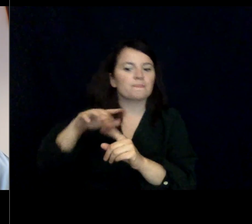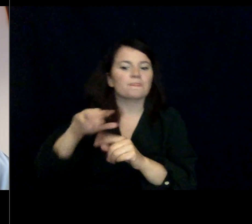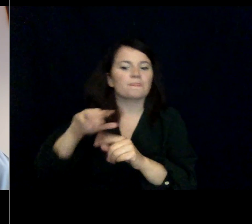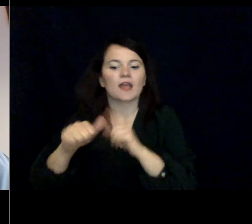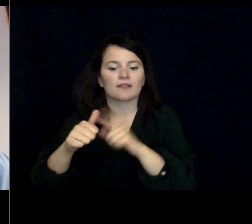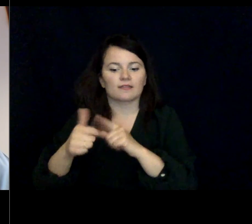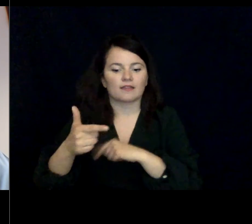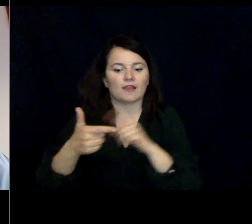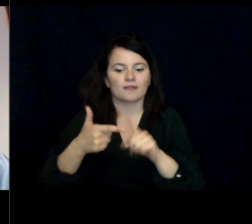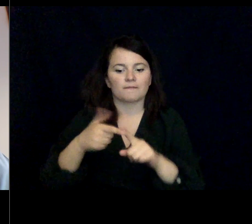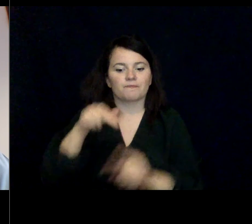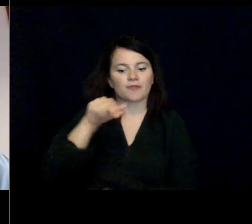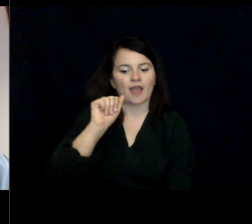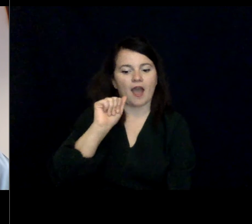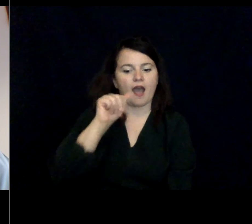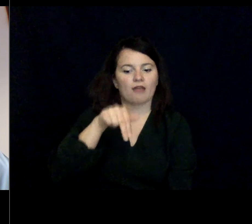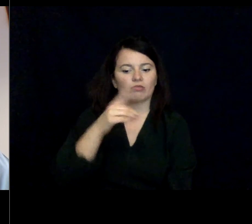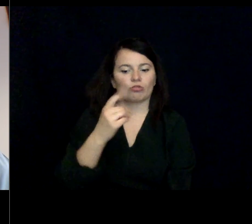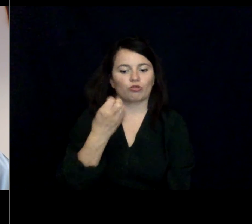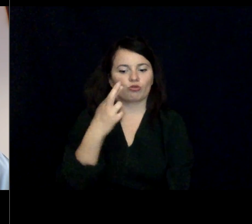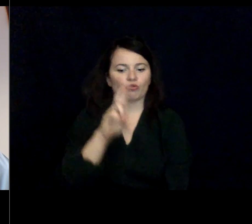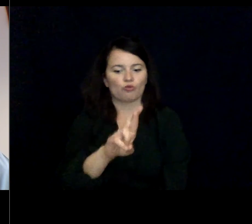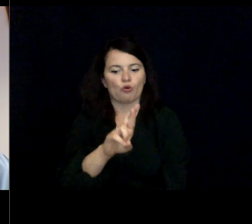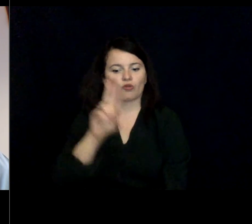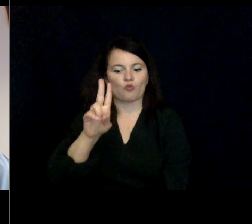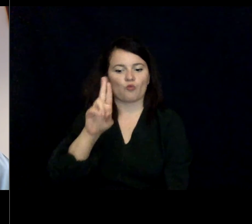when I talked about the cost of the extra staff, firstly,